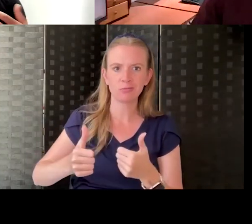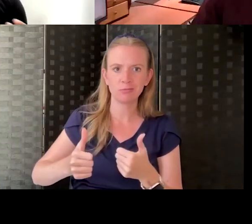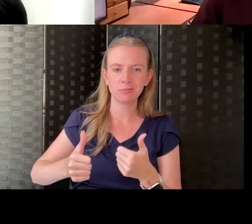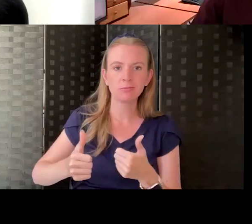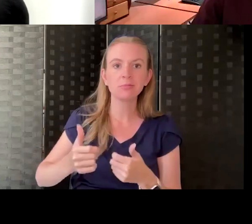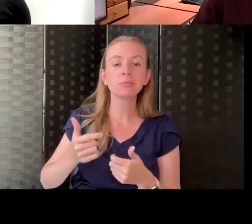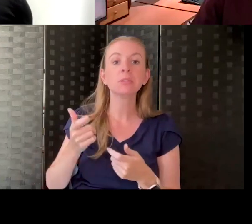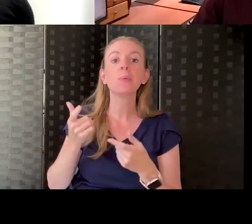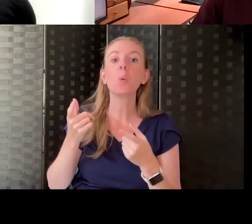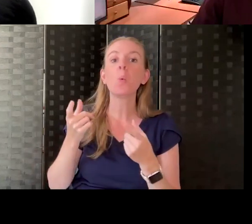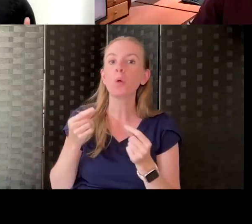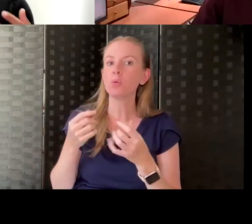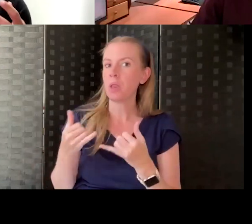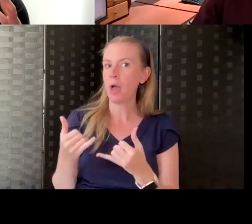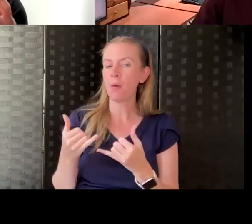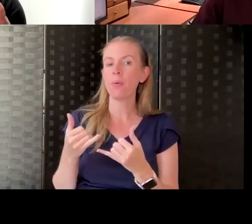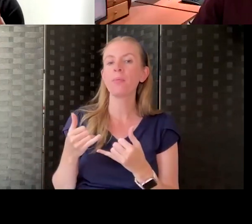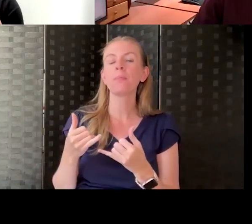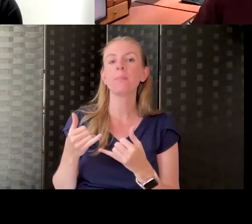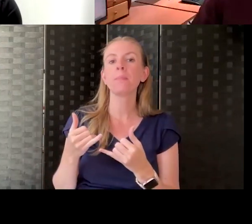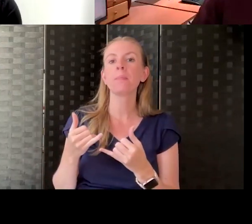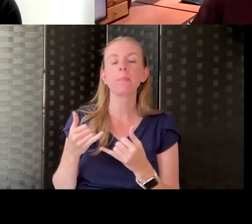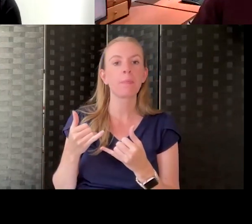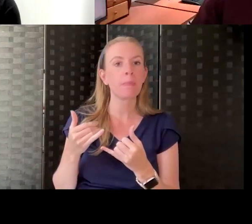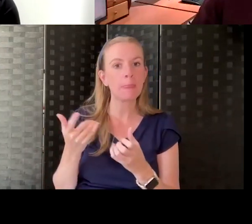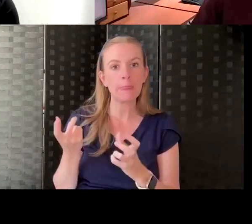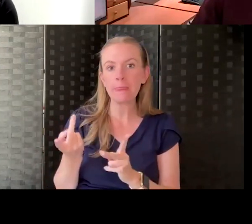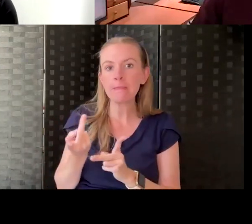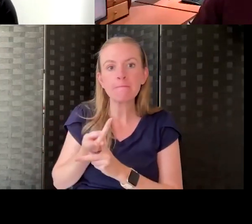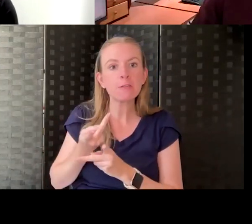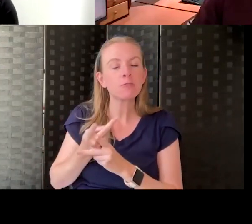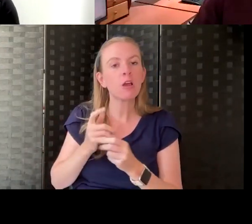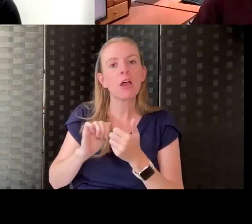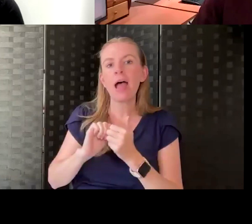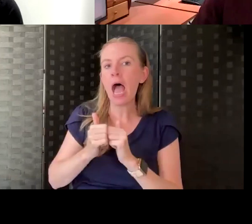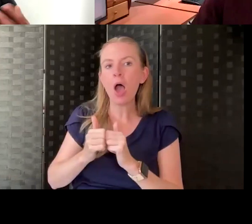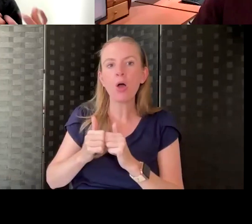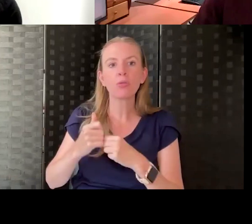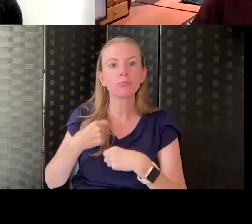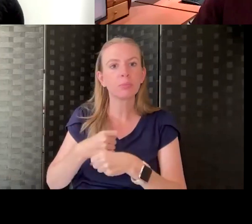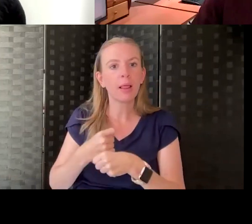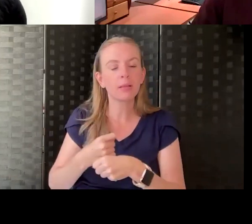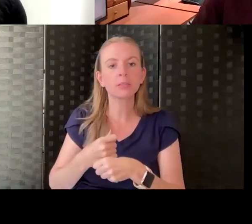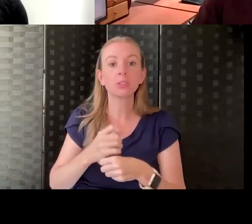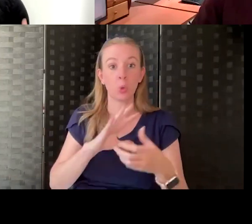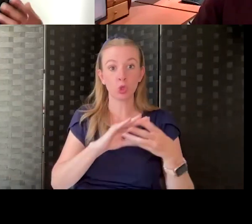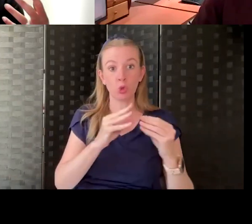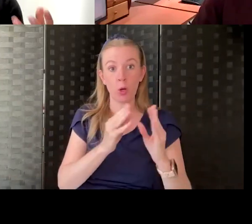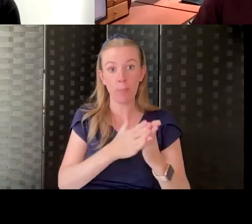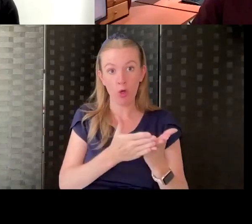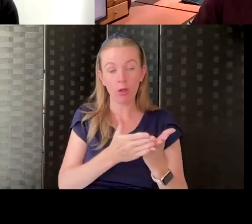need to do now is actually just figure out how you want to build it. Storybook, you can start with